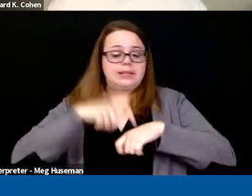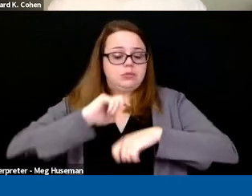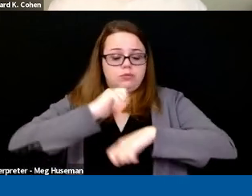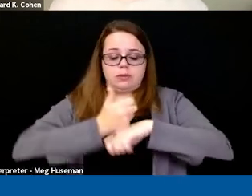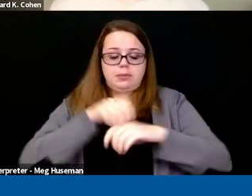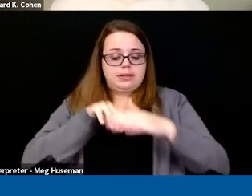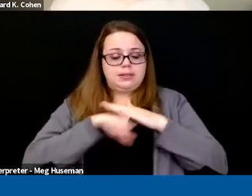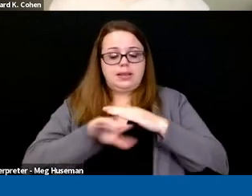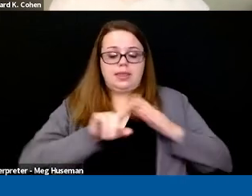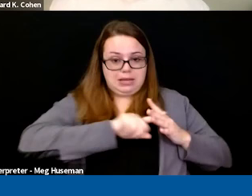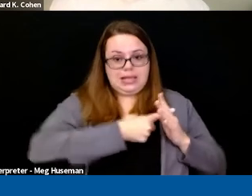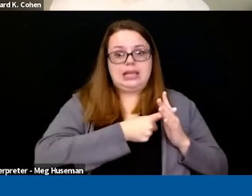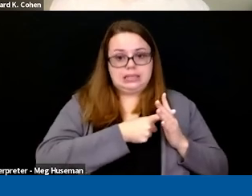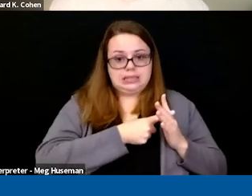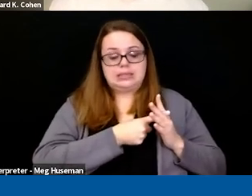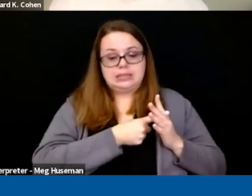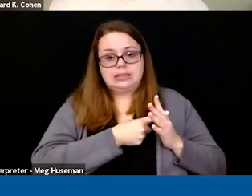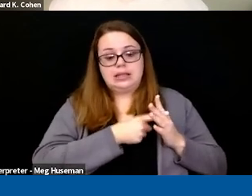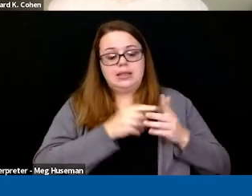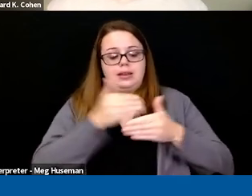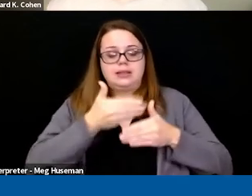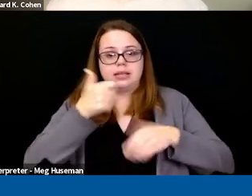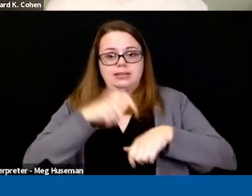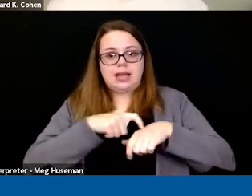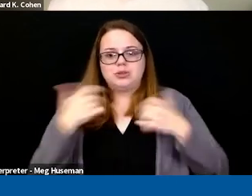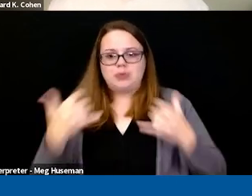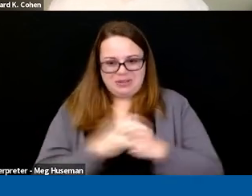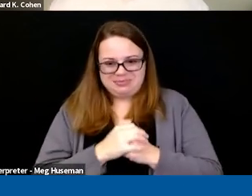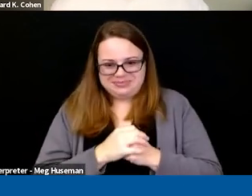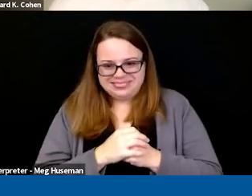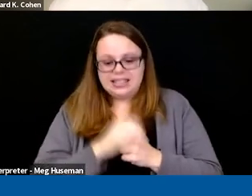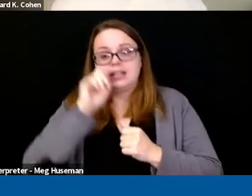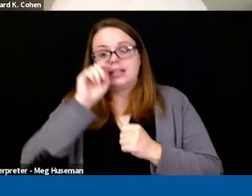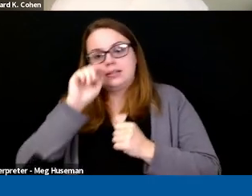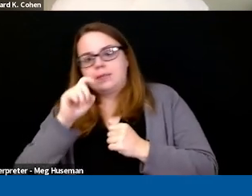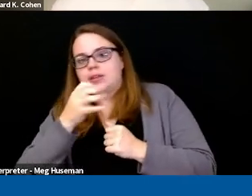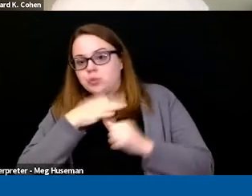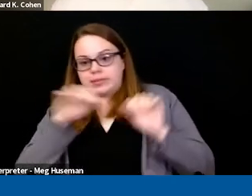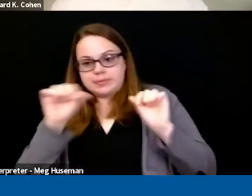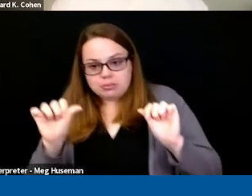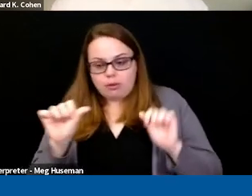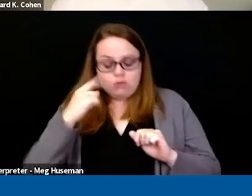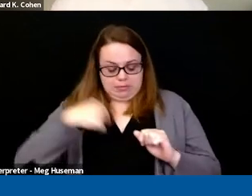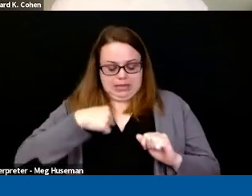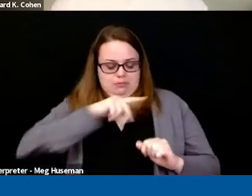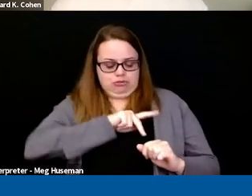is at the beginning. The next best time is right now. So for me personally, just because I've been doing it for so long,